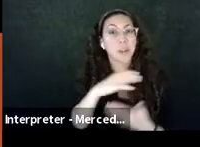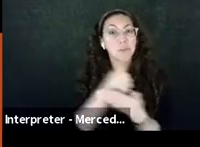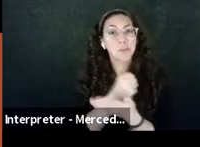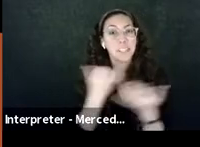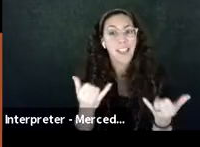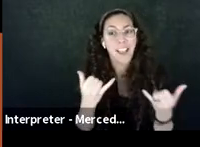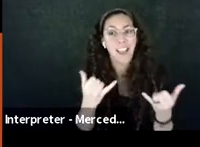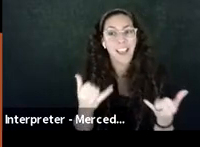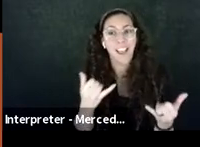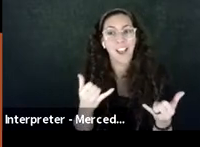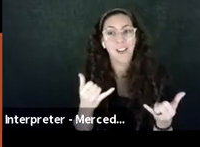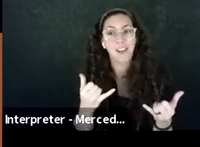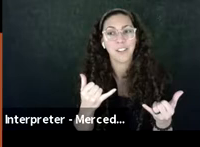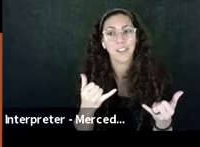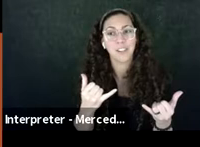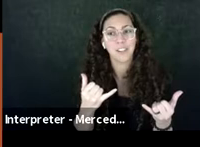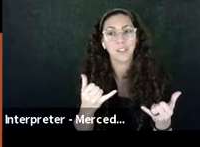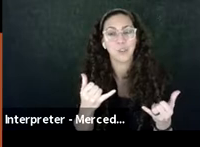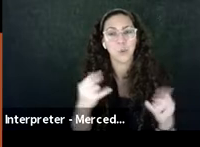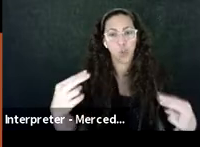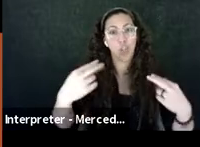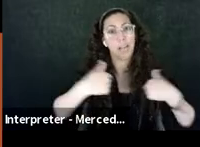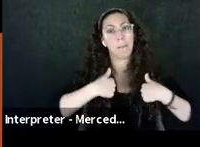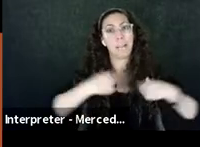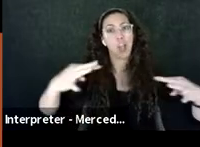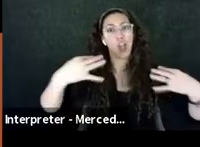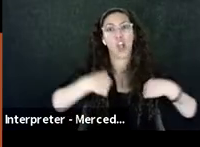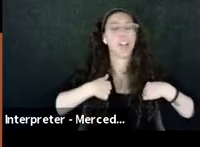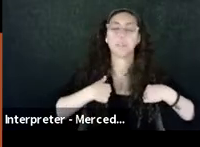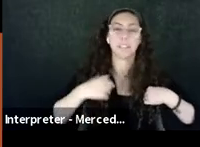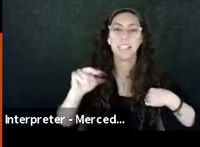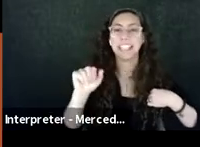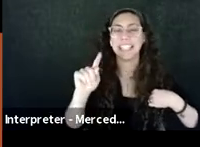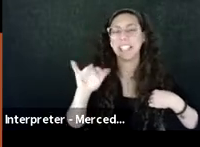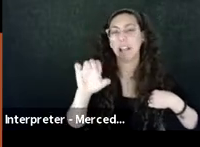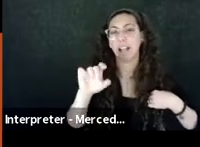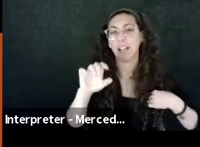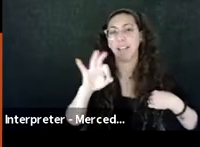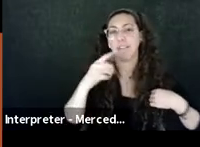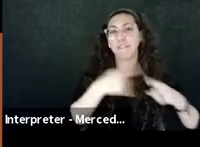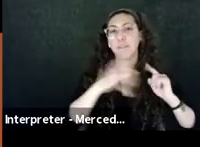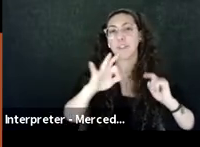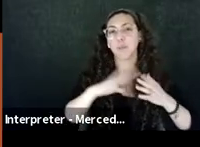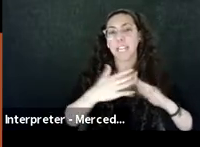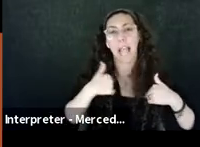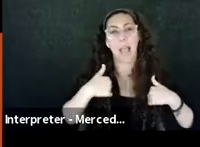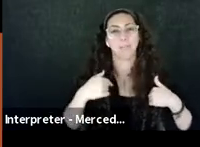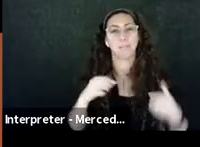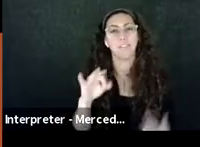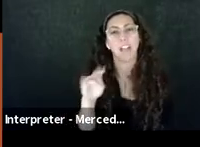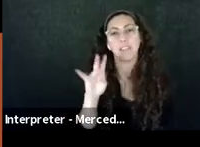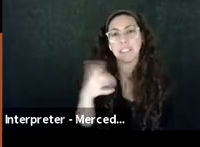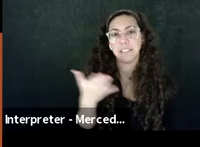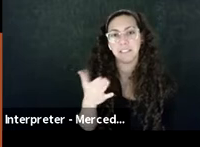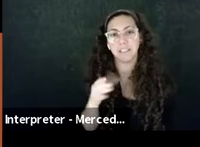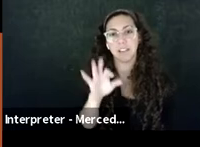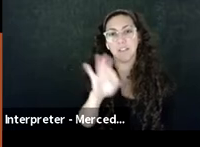Natalie Chavez: Take the spotlight off of myself and just like I said I'm Natalie Chavez and I'm from Fresno City. So I am a faculty member at Fresno City. And I'll give you more about my background in a minute.